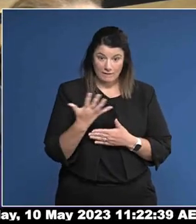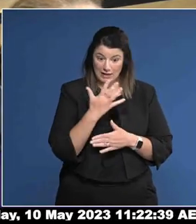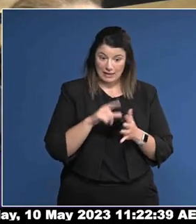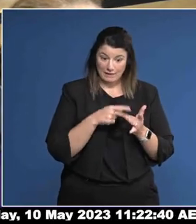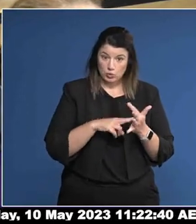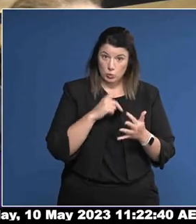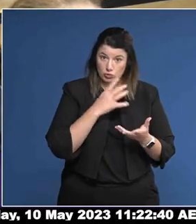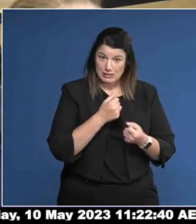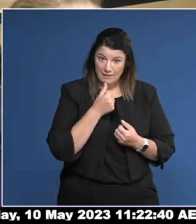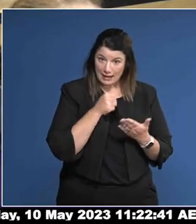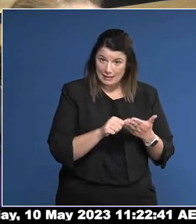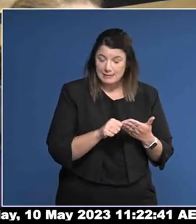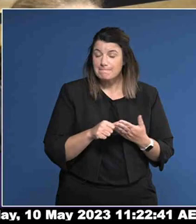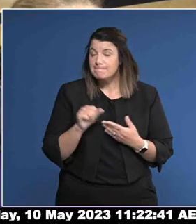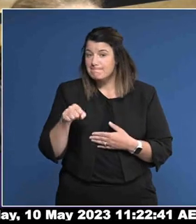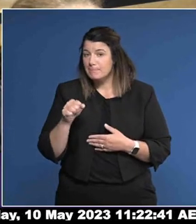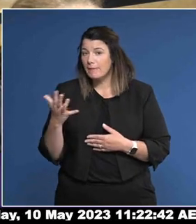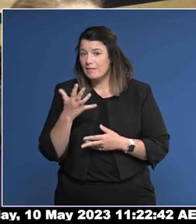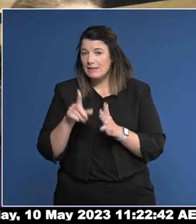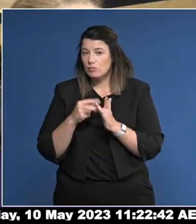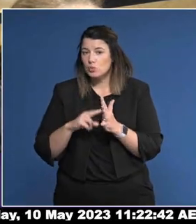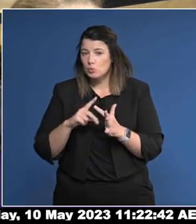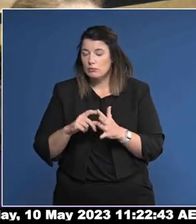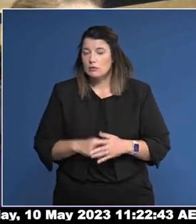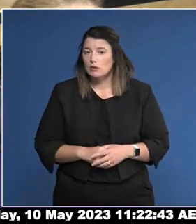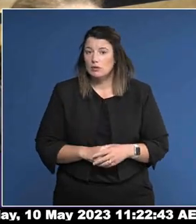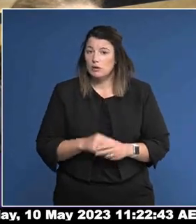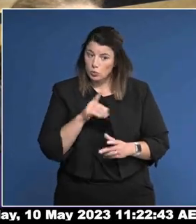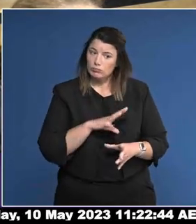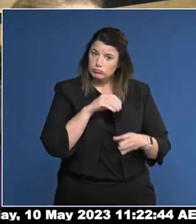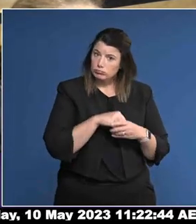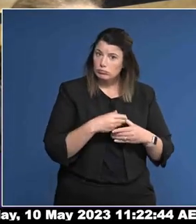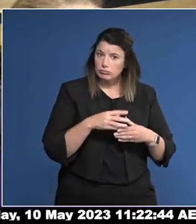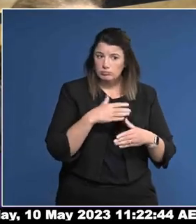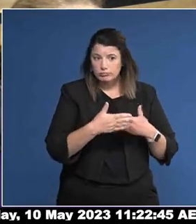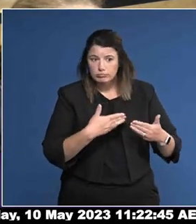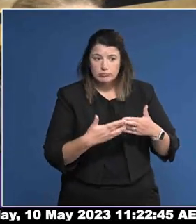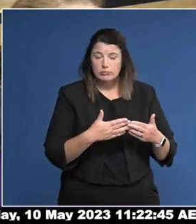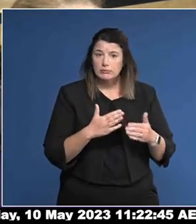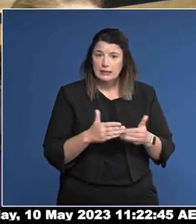I believe so. MS MAHONY: And you engaged in that process by providing documents? MS STEVENSON: Yes, that's correct.